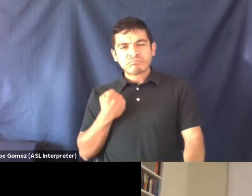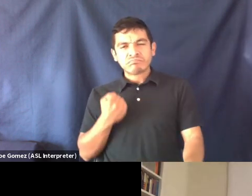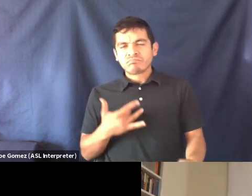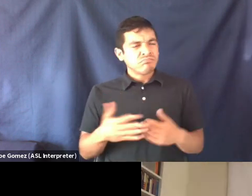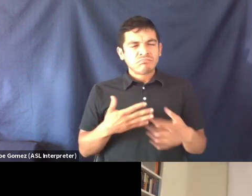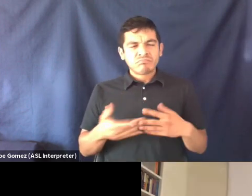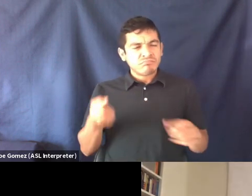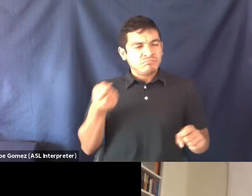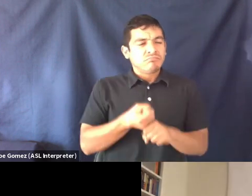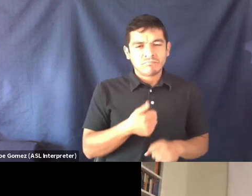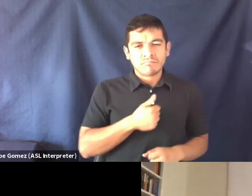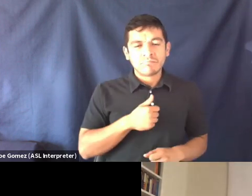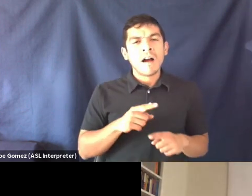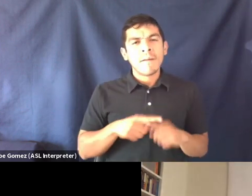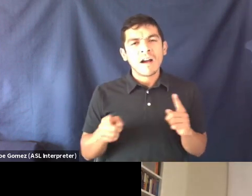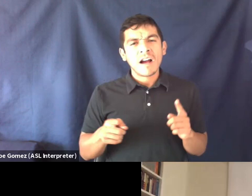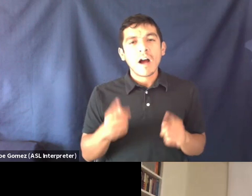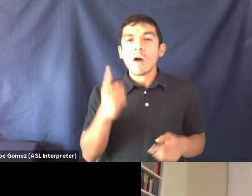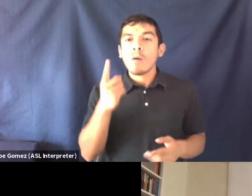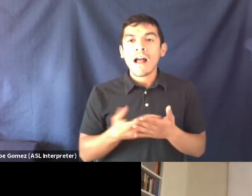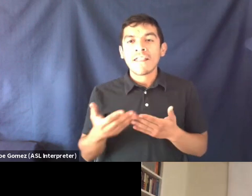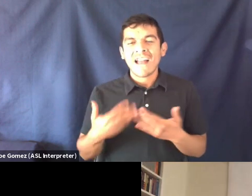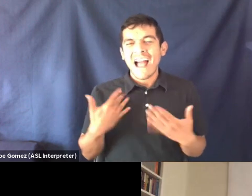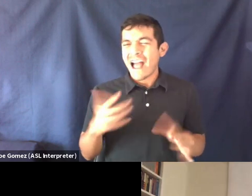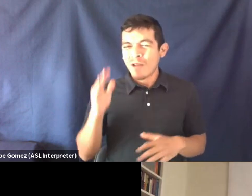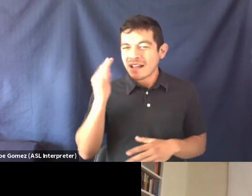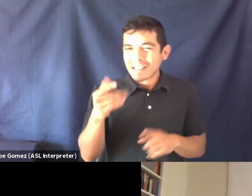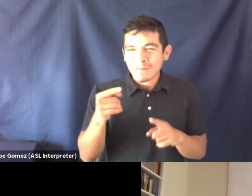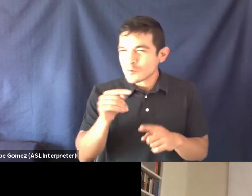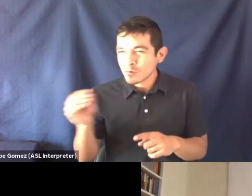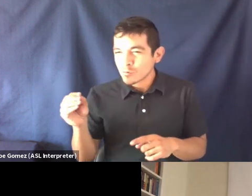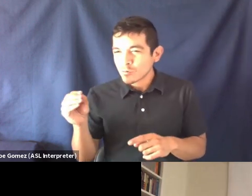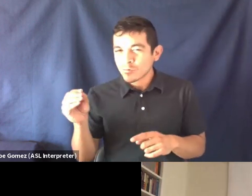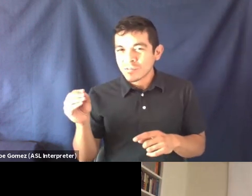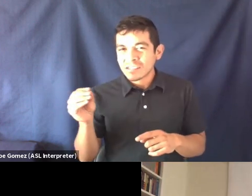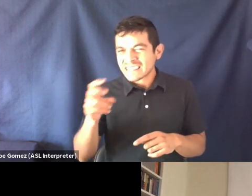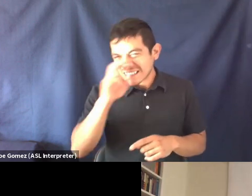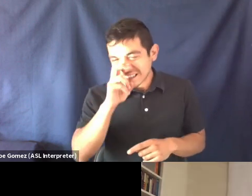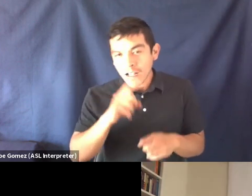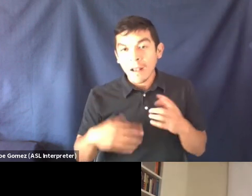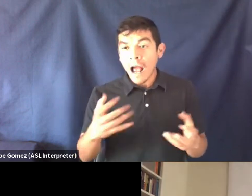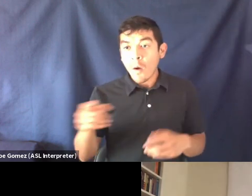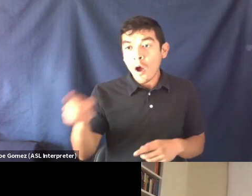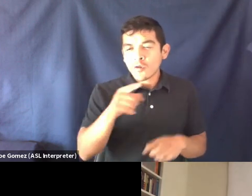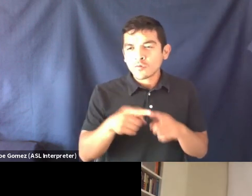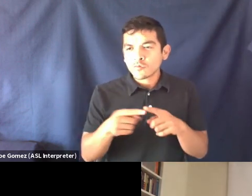I don't want to seem too didactic and I'm like, one of the things is I want you to acknowledge the richness of every single being's life.